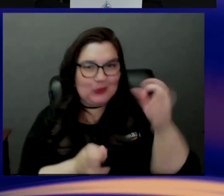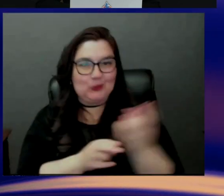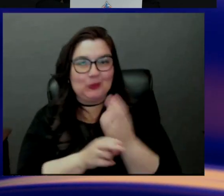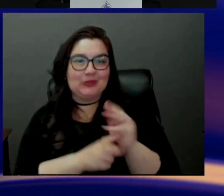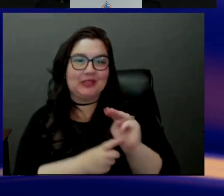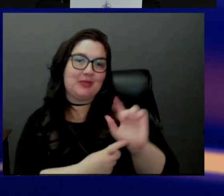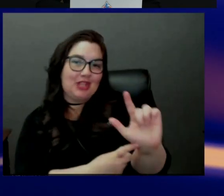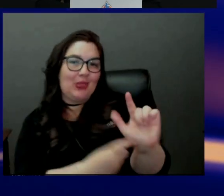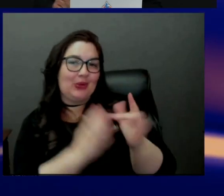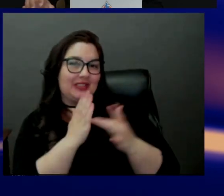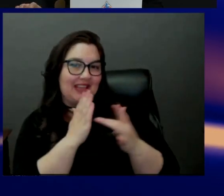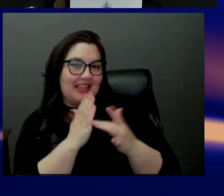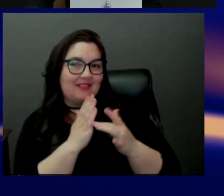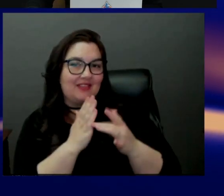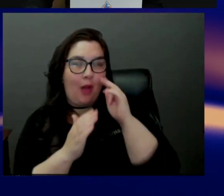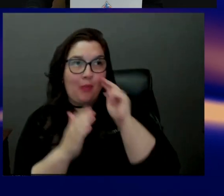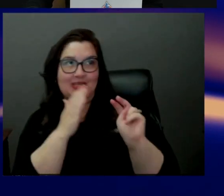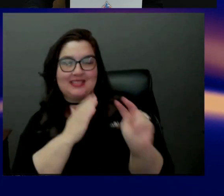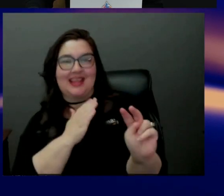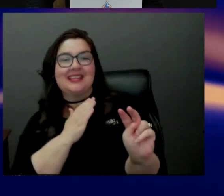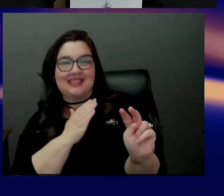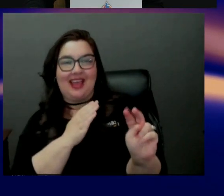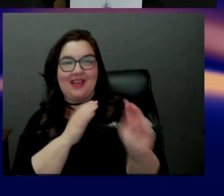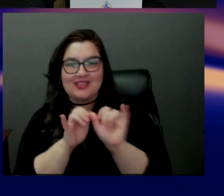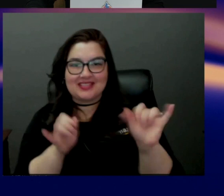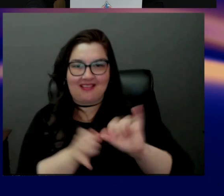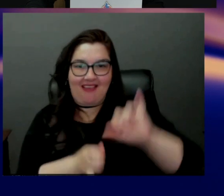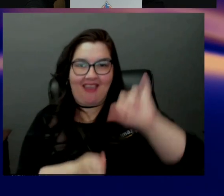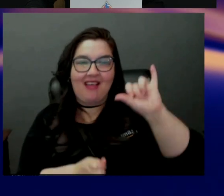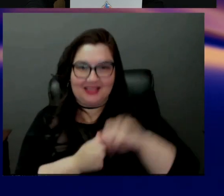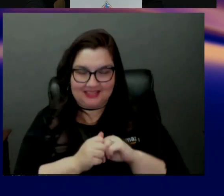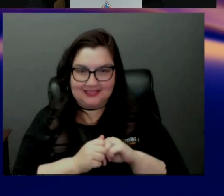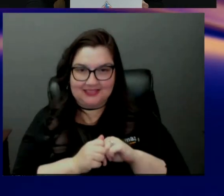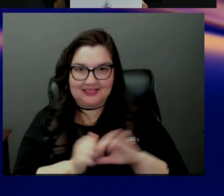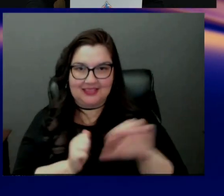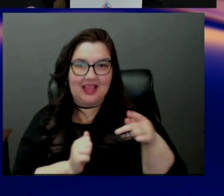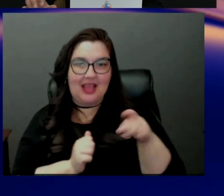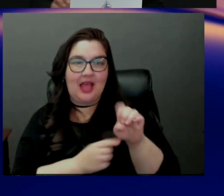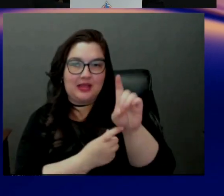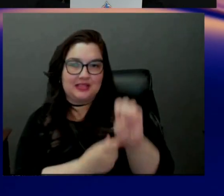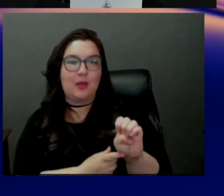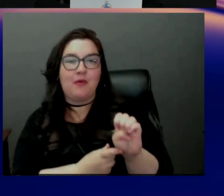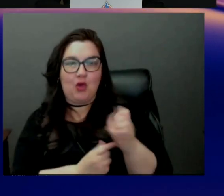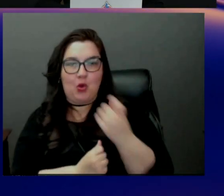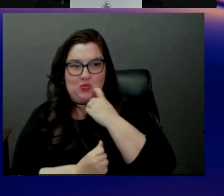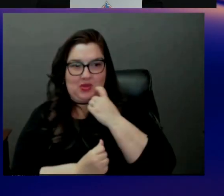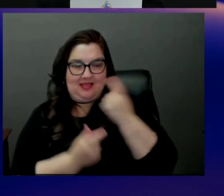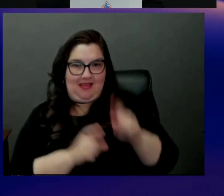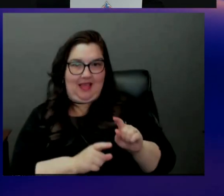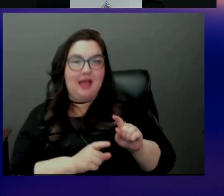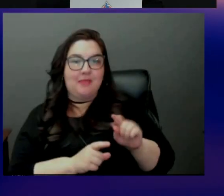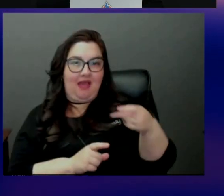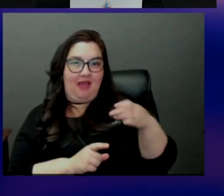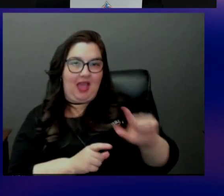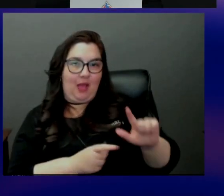That's known as predictive scaling. Episode four is the episode from this past Monday, you can see it was April 18th. I was right.